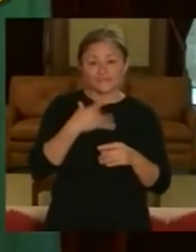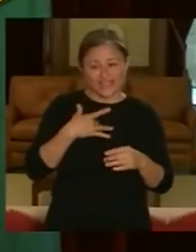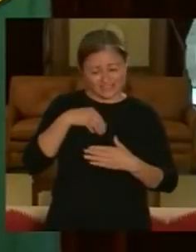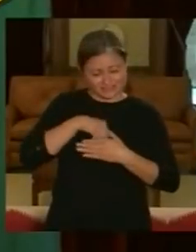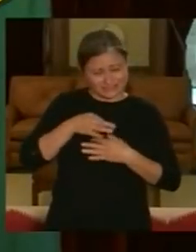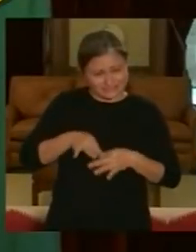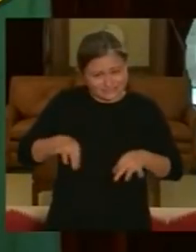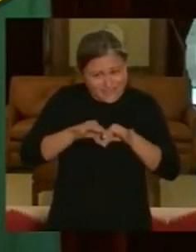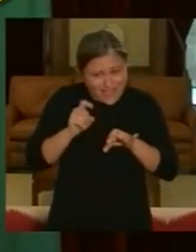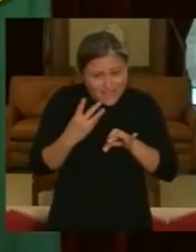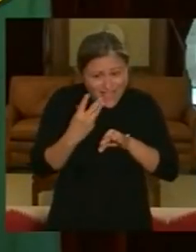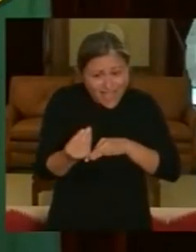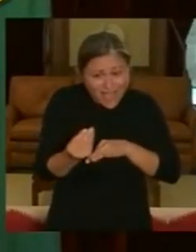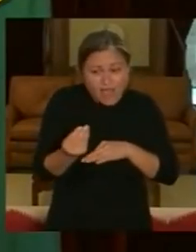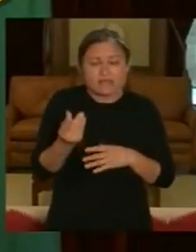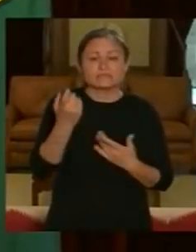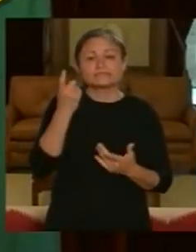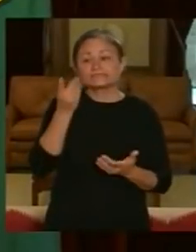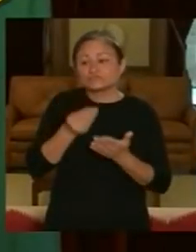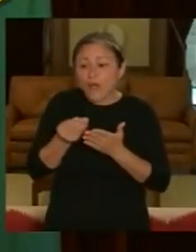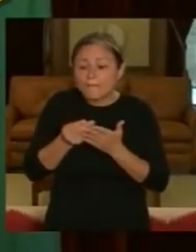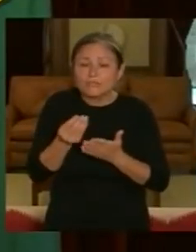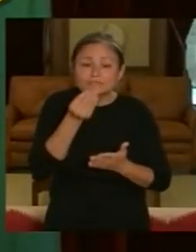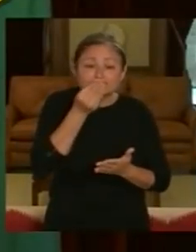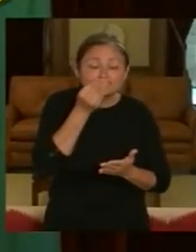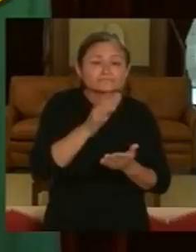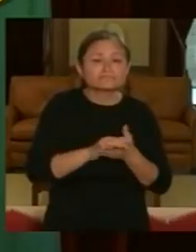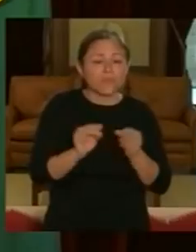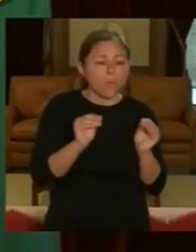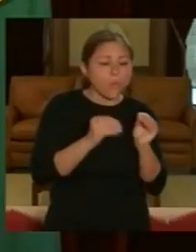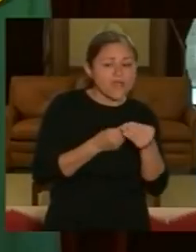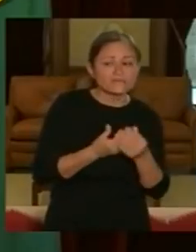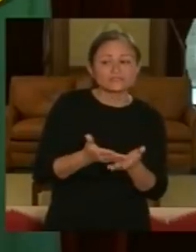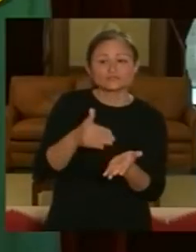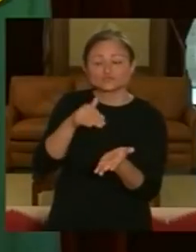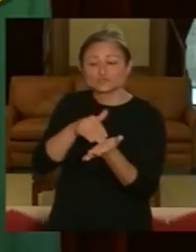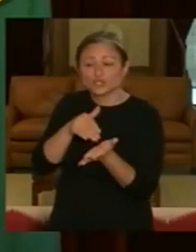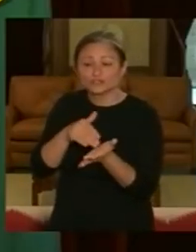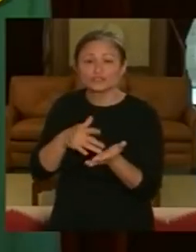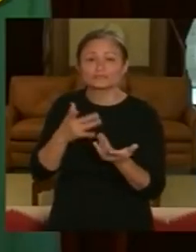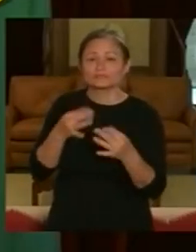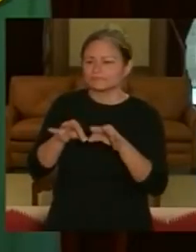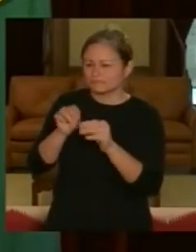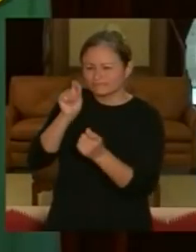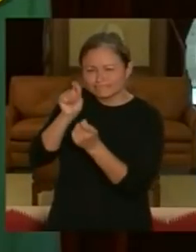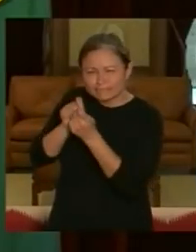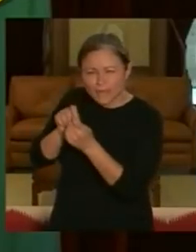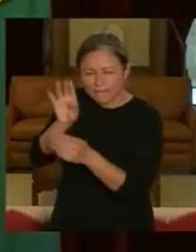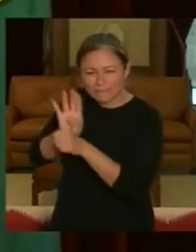BUT REALLY ONLY FOR ESSENTIAL PURPOSES. GROCERY STORES, DOCTOR'S